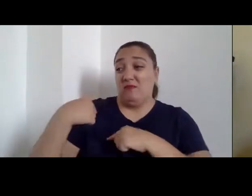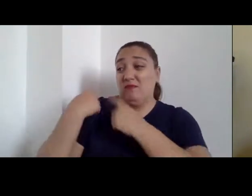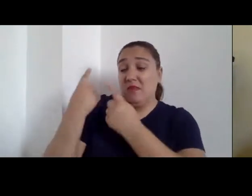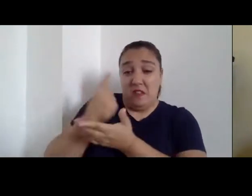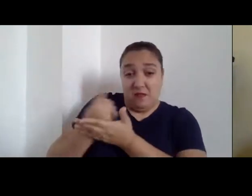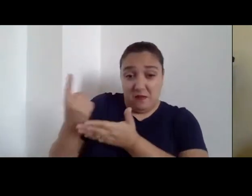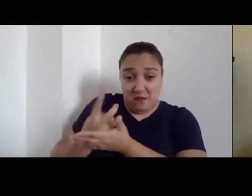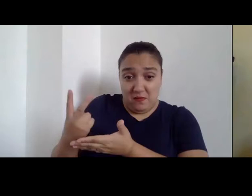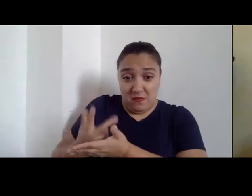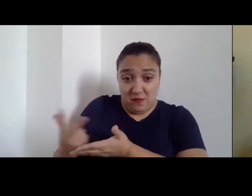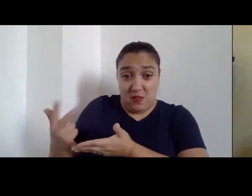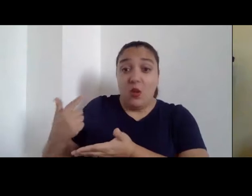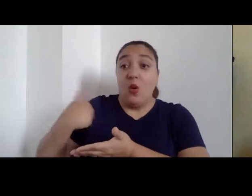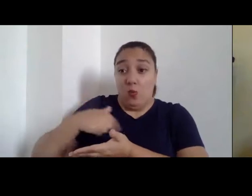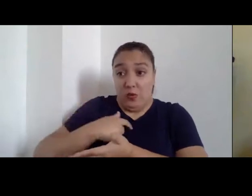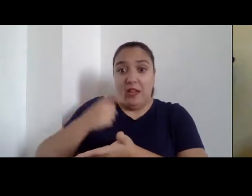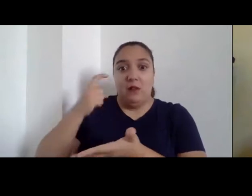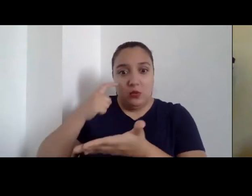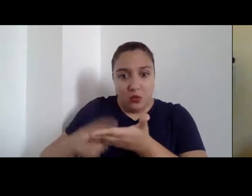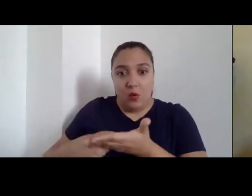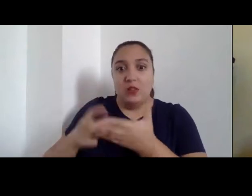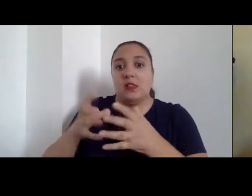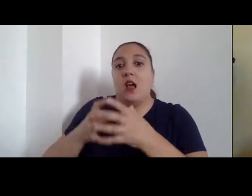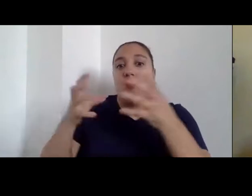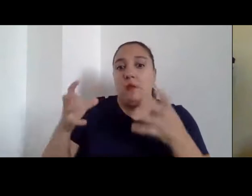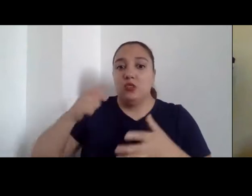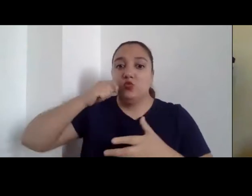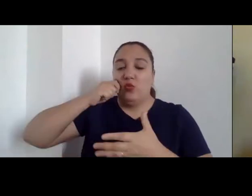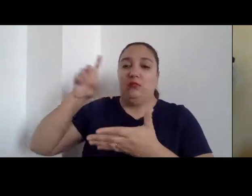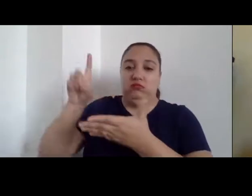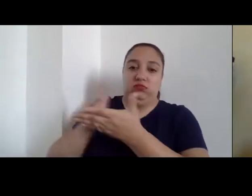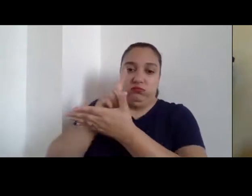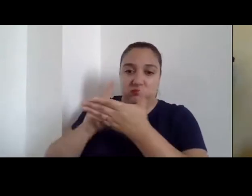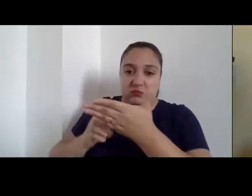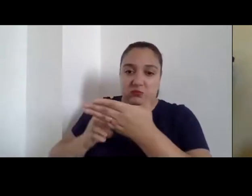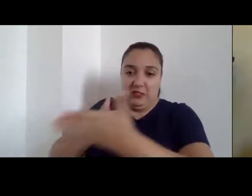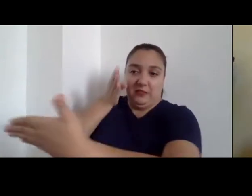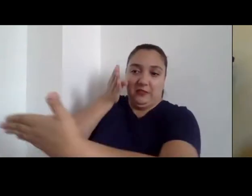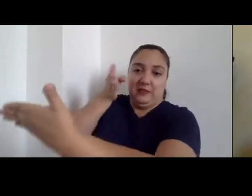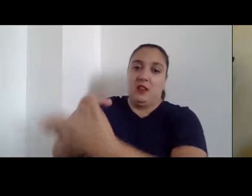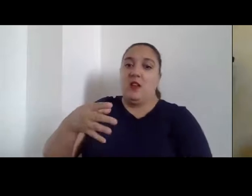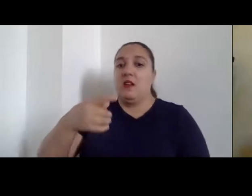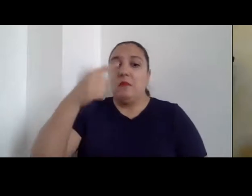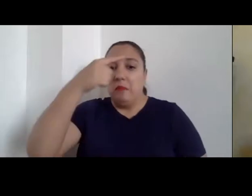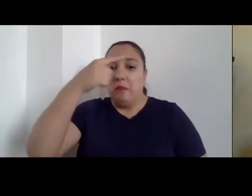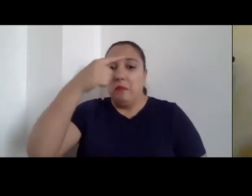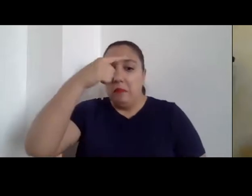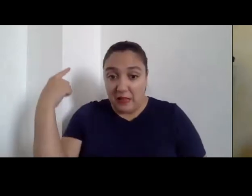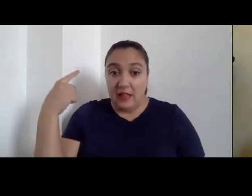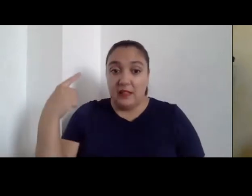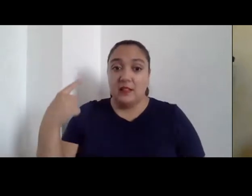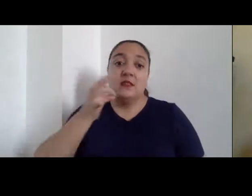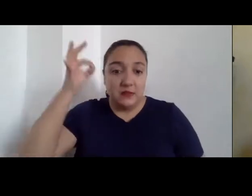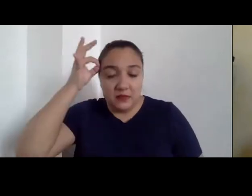palpable impacts that systemic racism has had on blacks, peoples of color, immigrants,